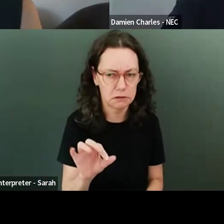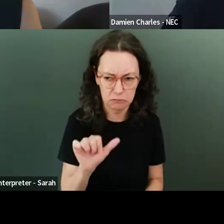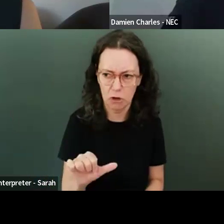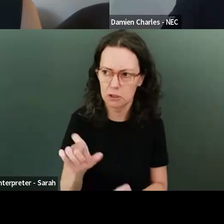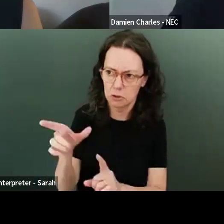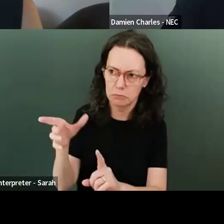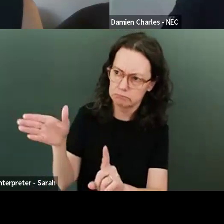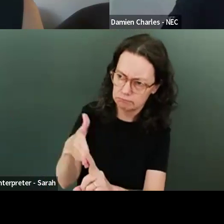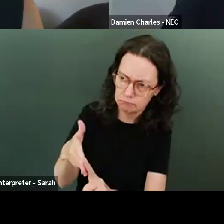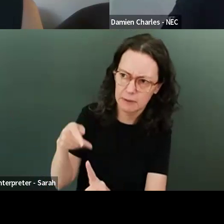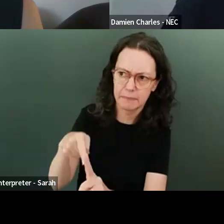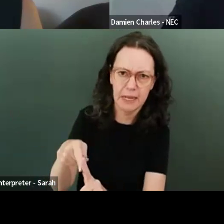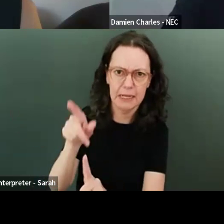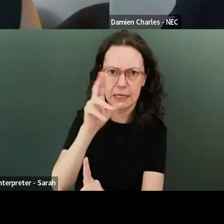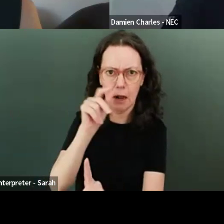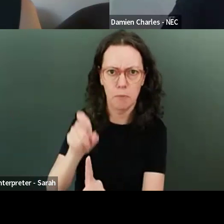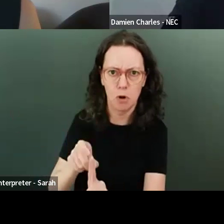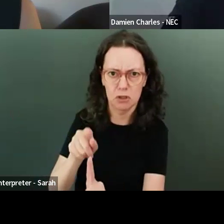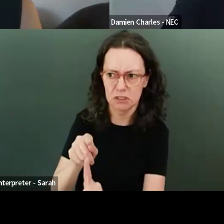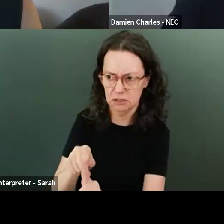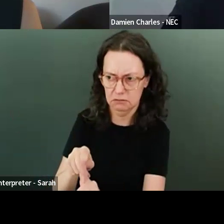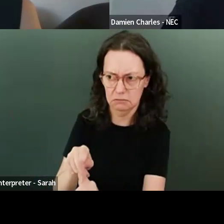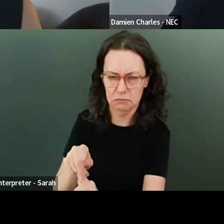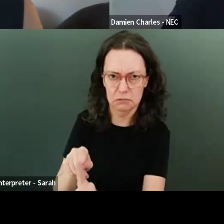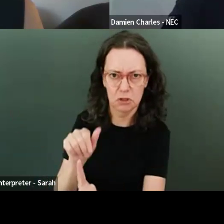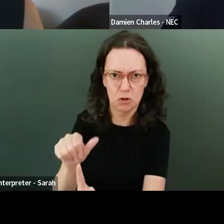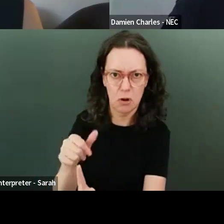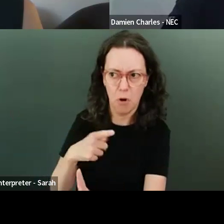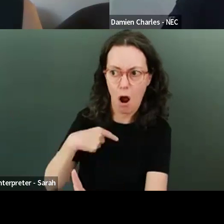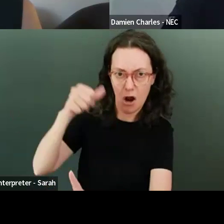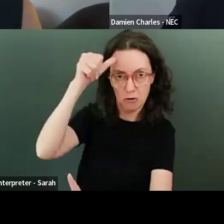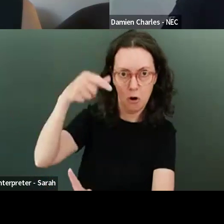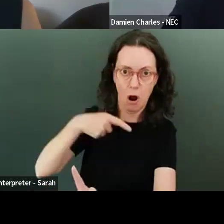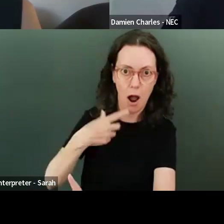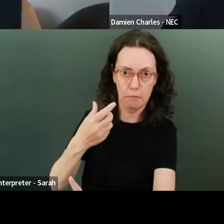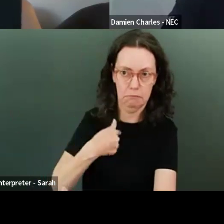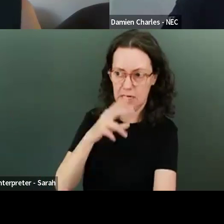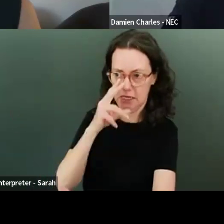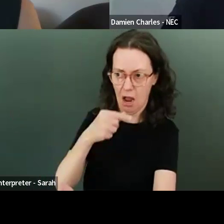what young people are telling us work